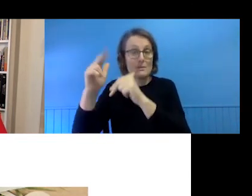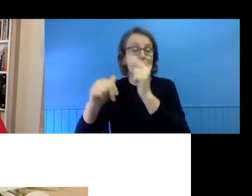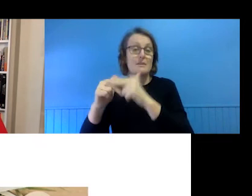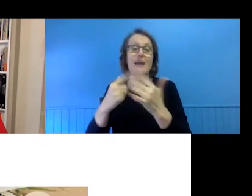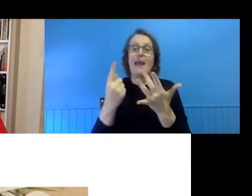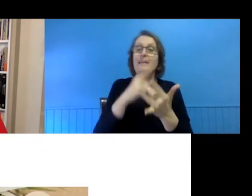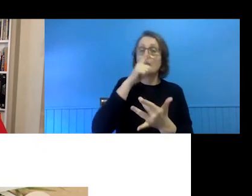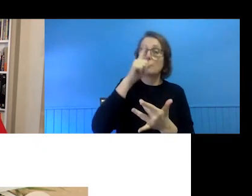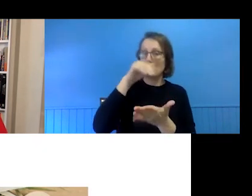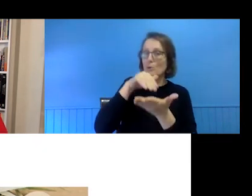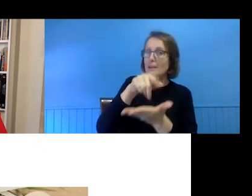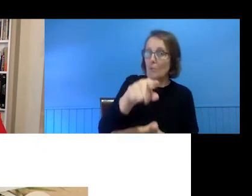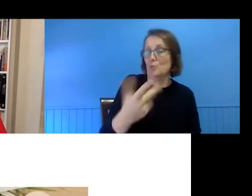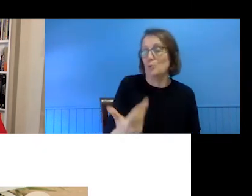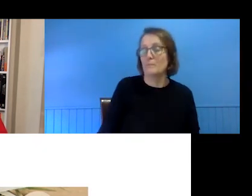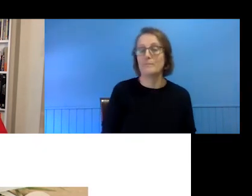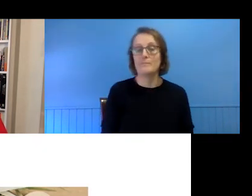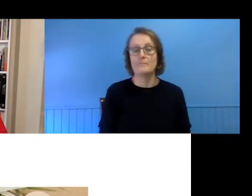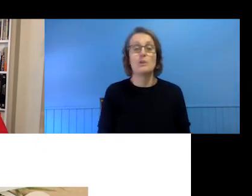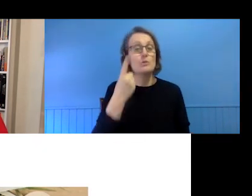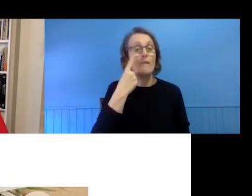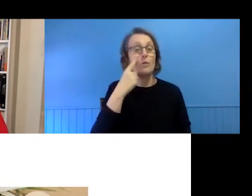your marketing needs. Go to Mondo Marketing - you'll find what you